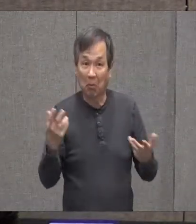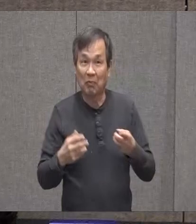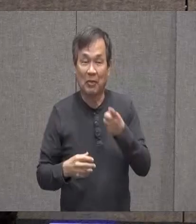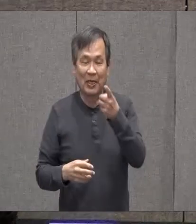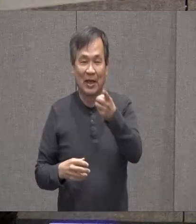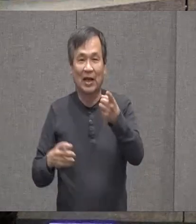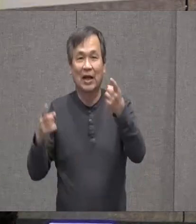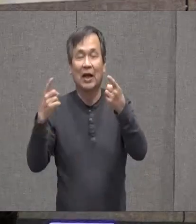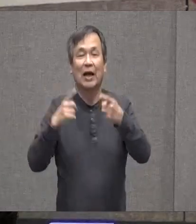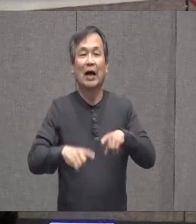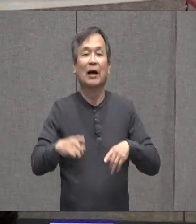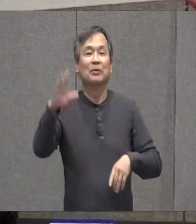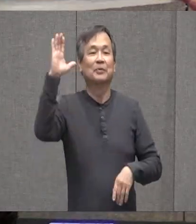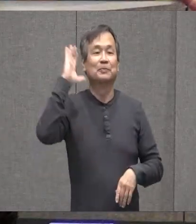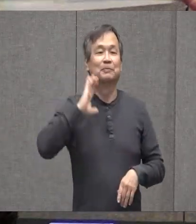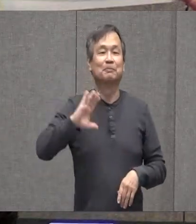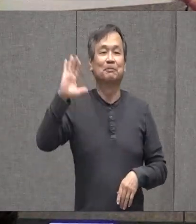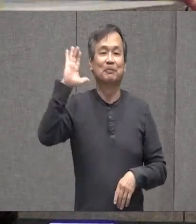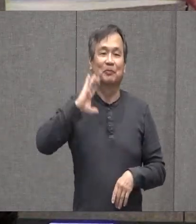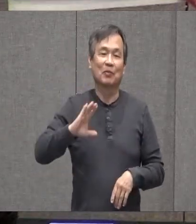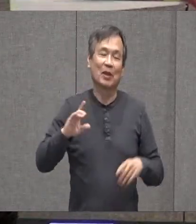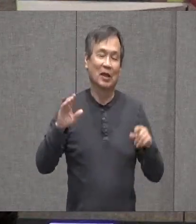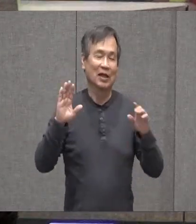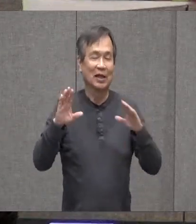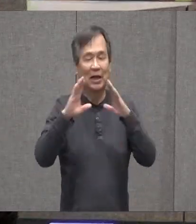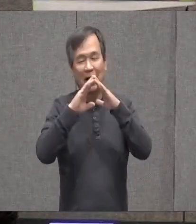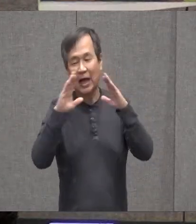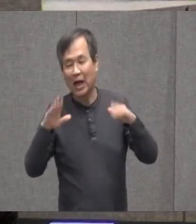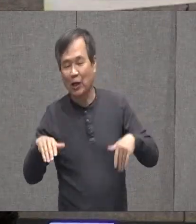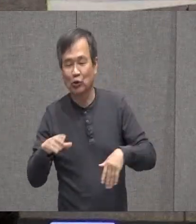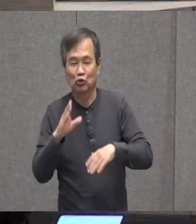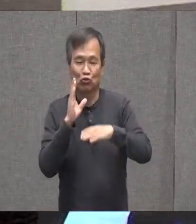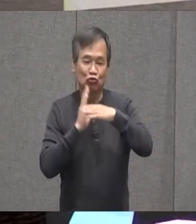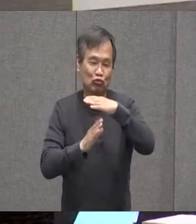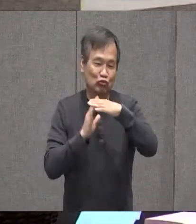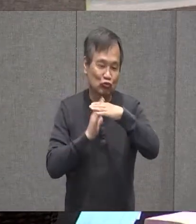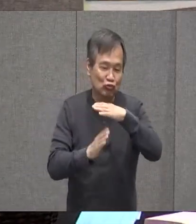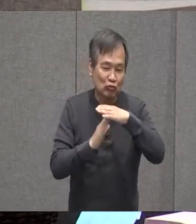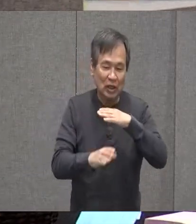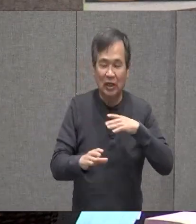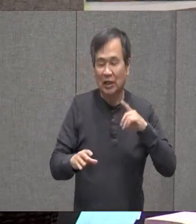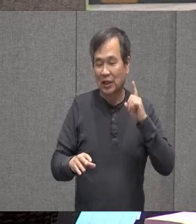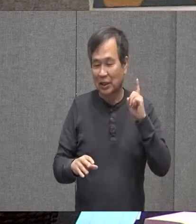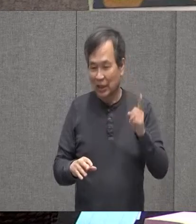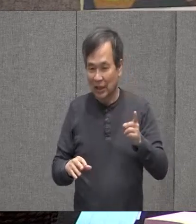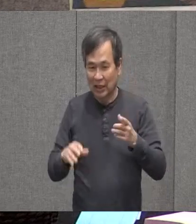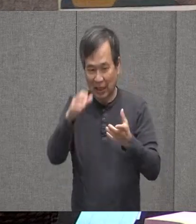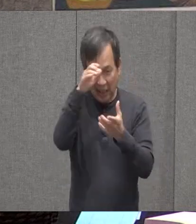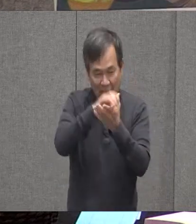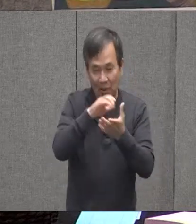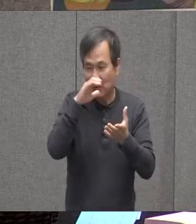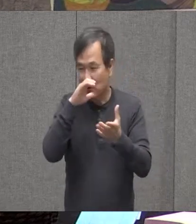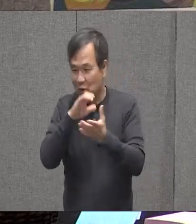Once long ago in a humble little hut lived Mr. Haktak and his wife Mrs. Haktak.